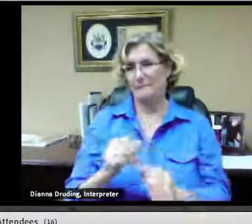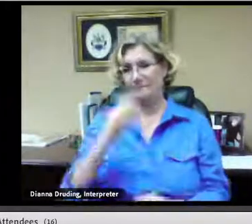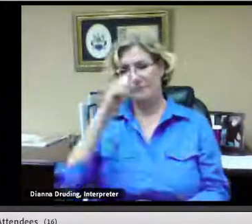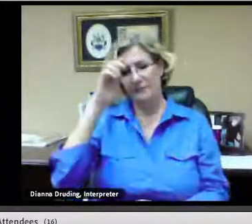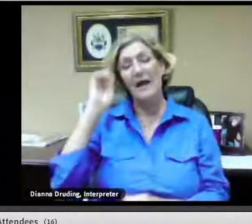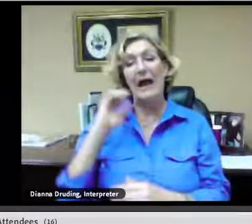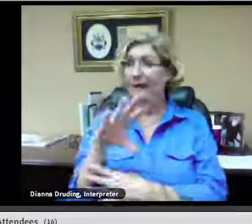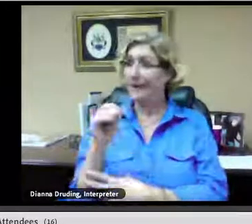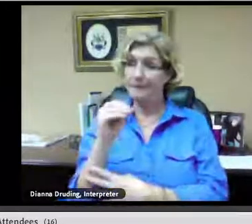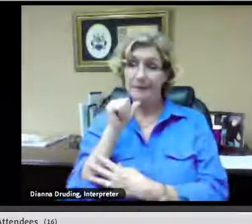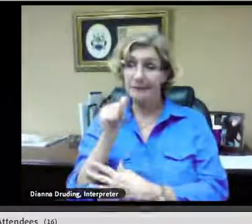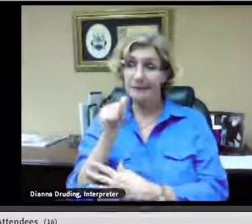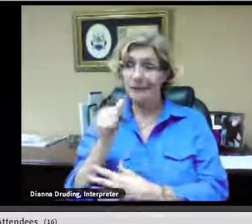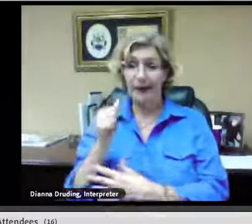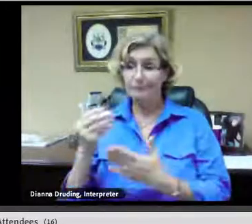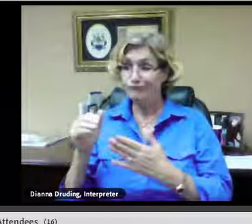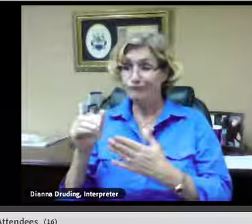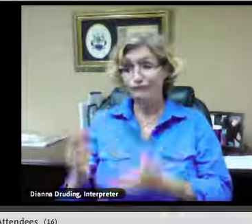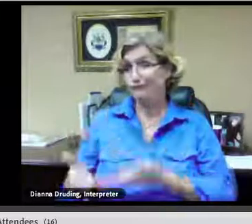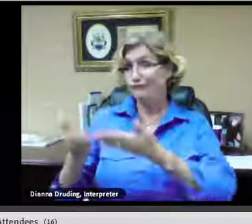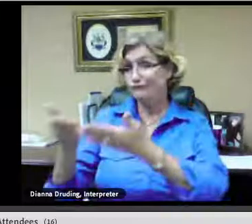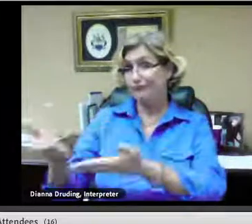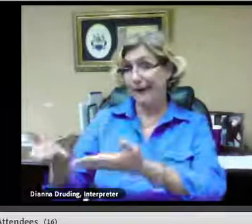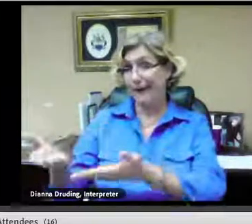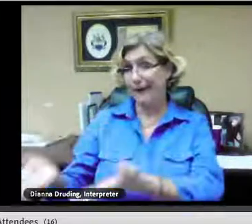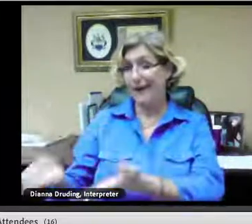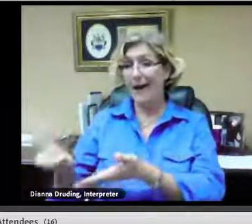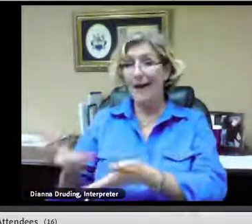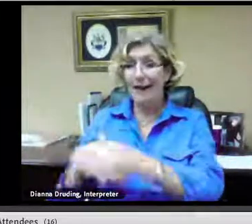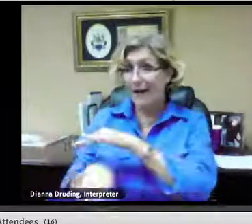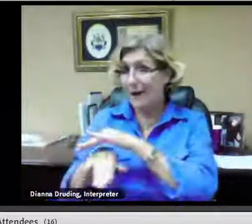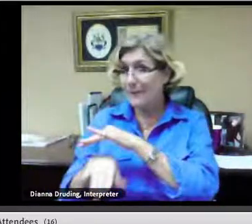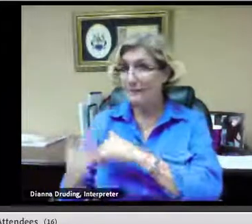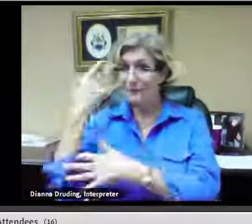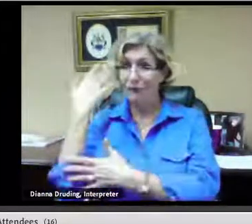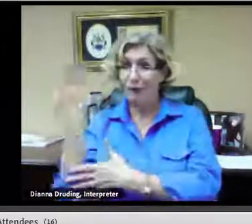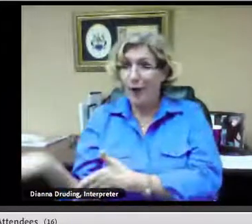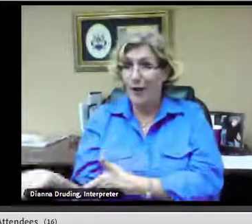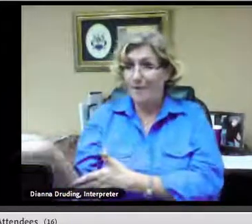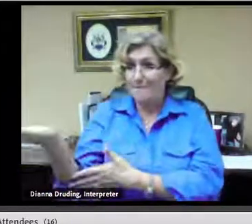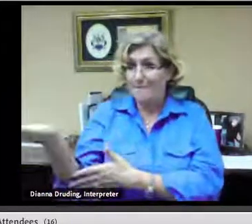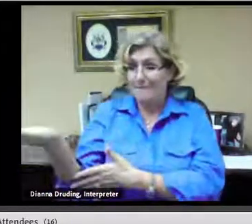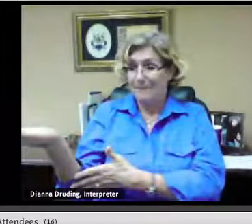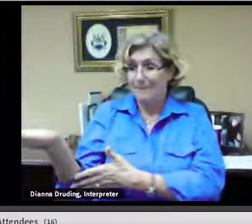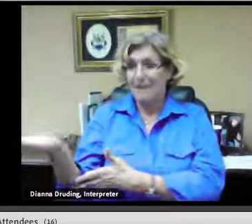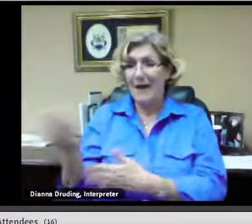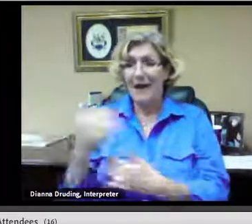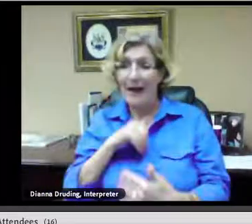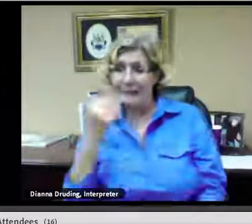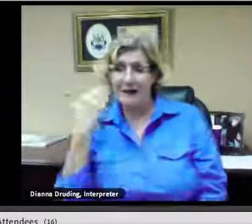that just simply prohibit certain positions to him. I didn't have the thought until just this very moment.